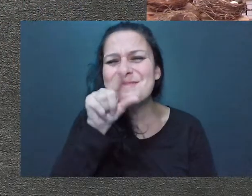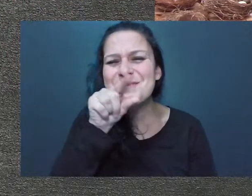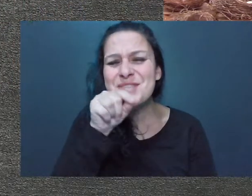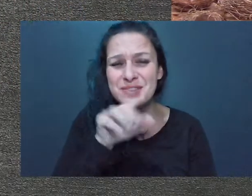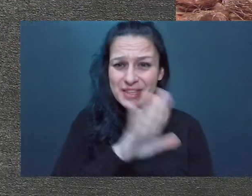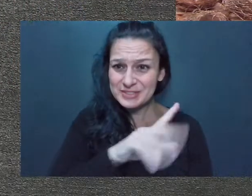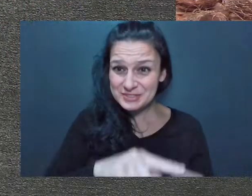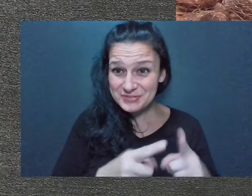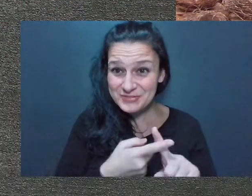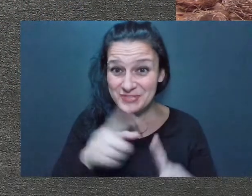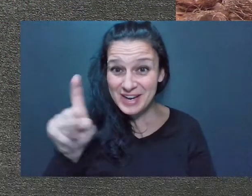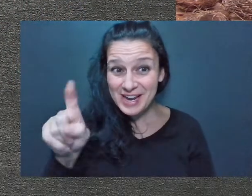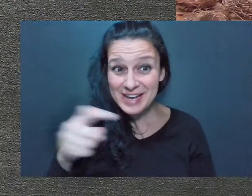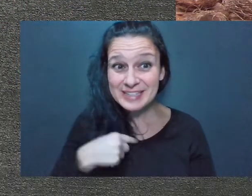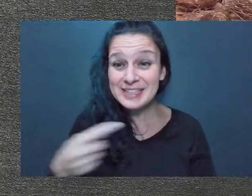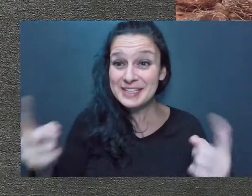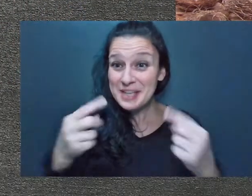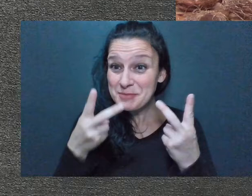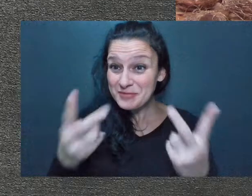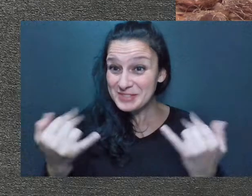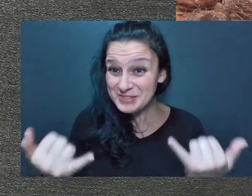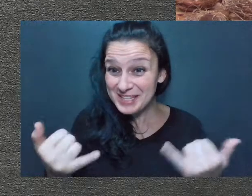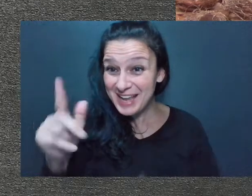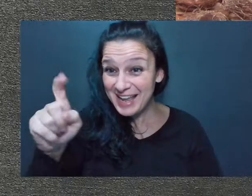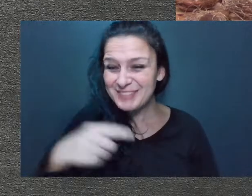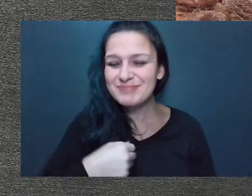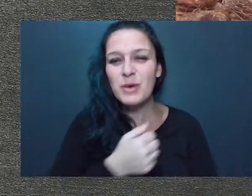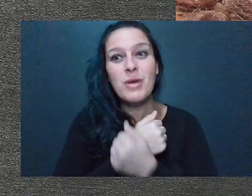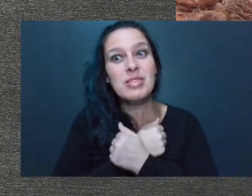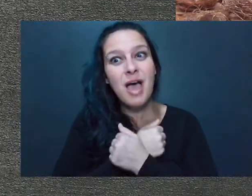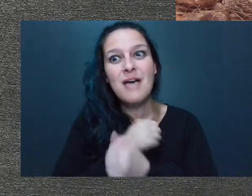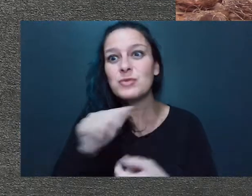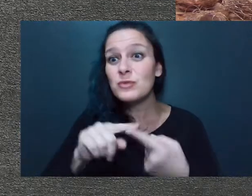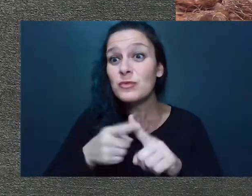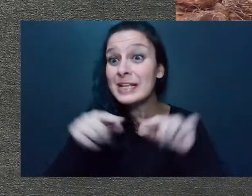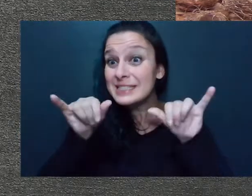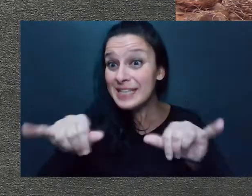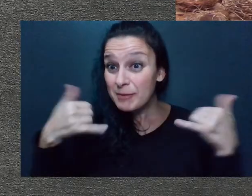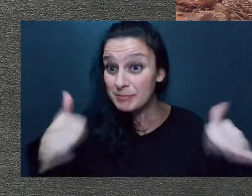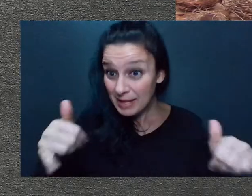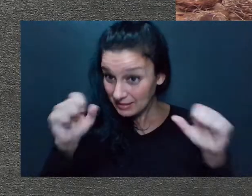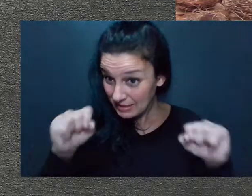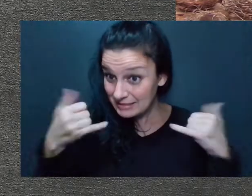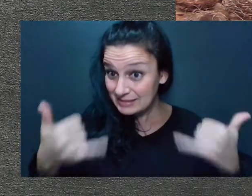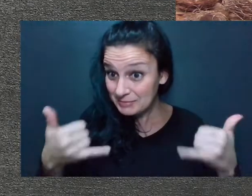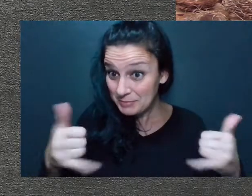Is that your friend? Did he come to visit us today? I'd love if he could stay and play. Can he stay?